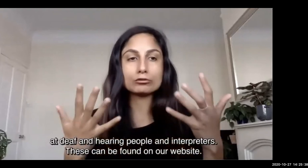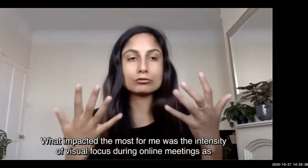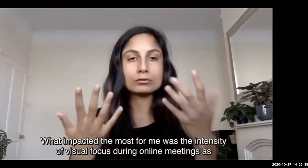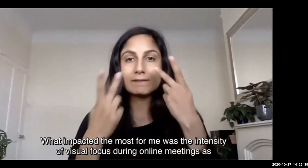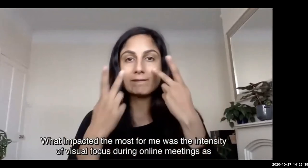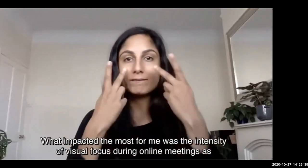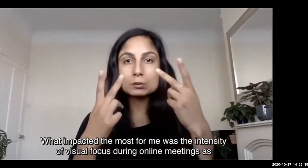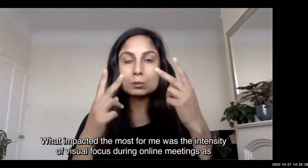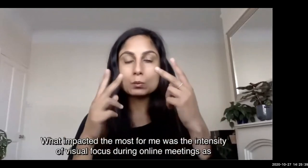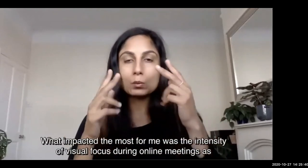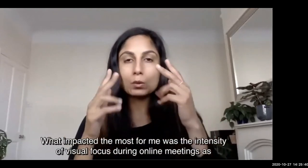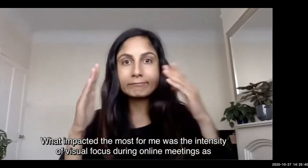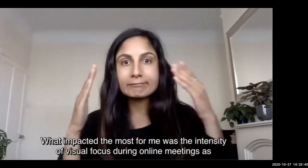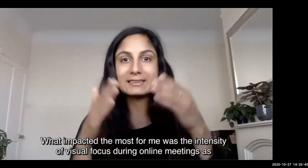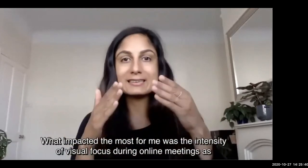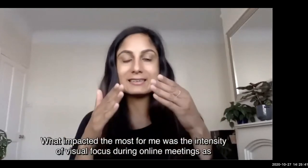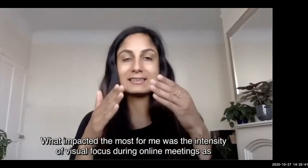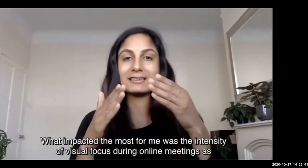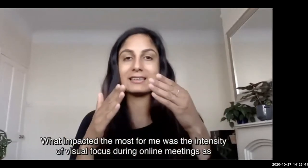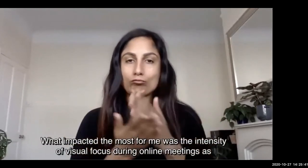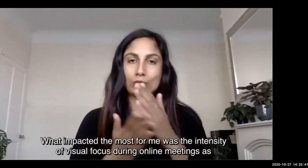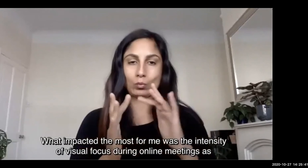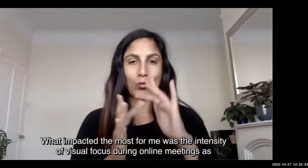what impacted the most for me was the intensity